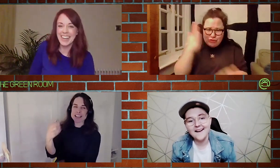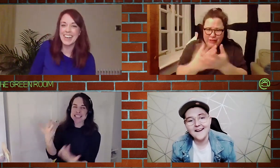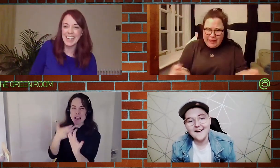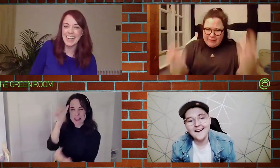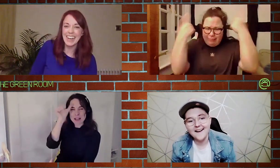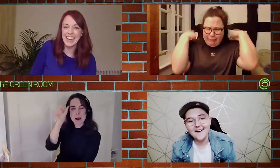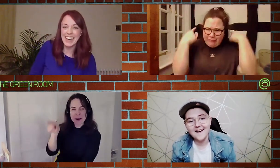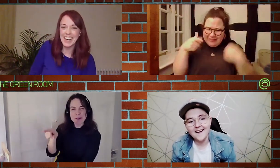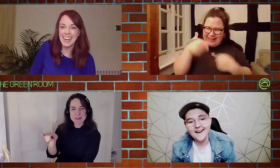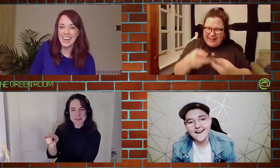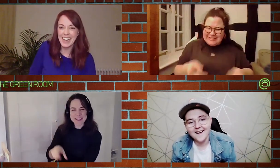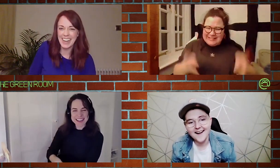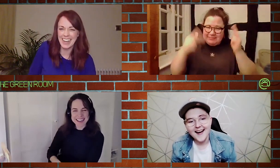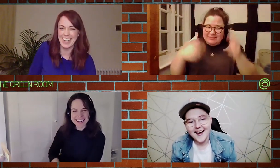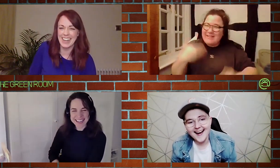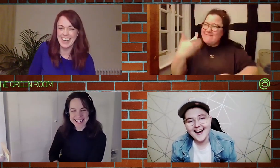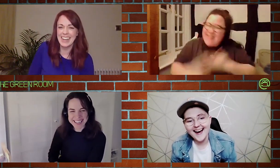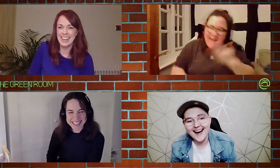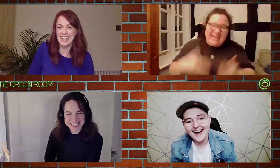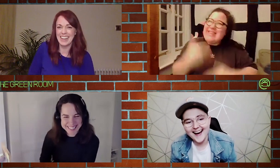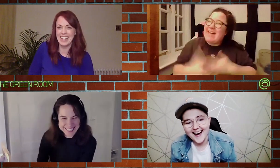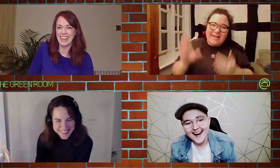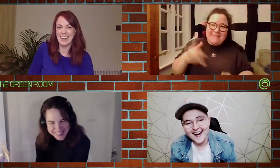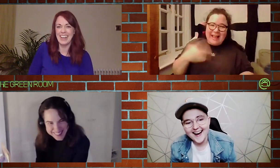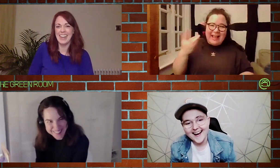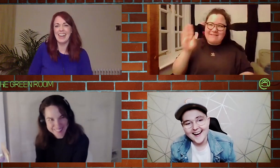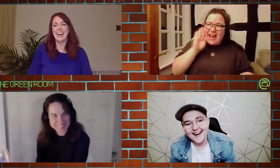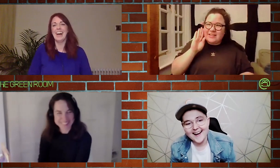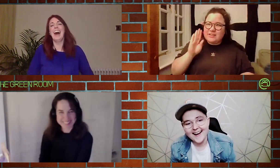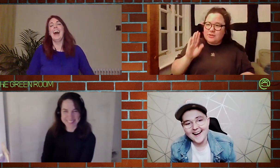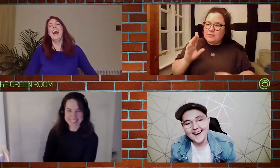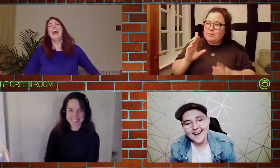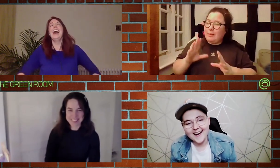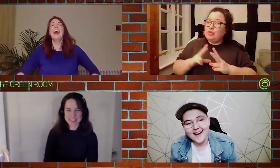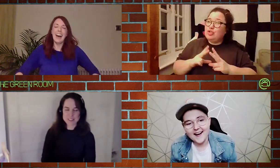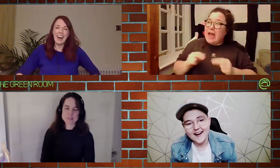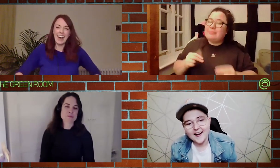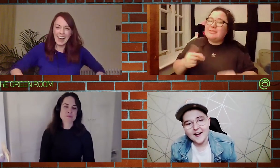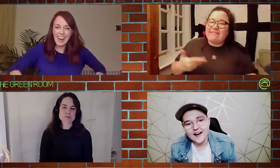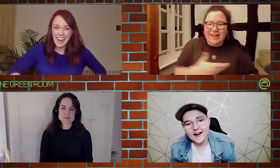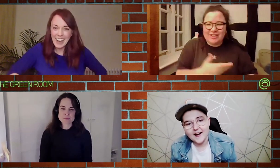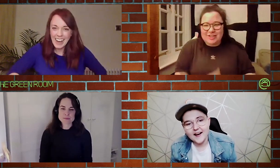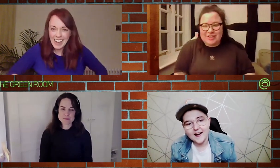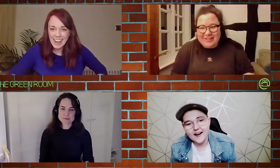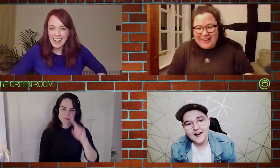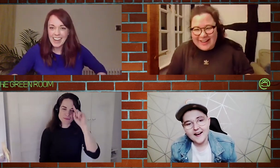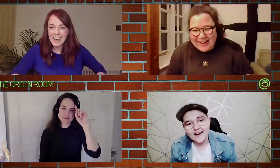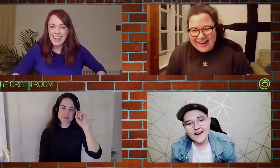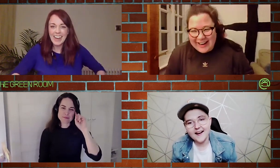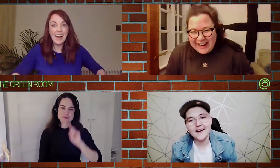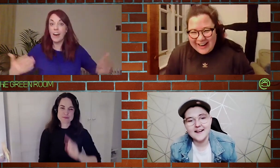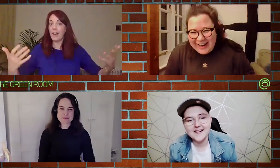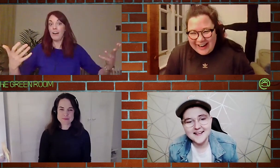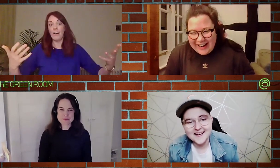Really. I didn't get that sketch actually. I've never heard in my life heard chips and fish.